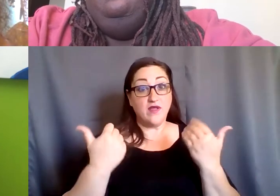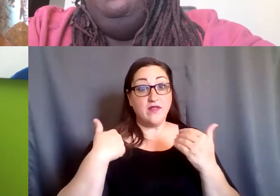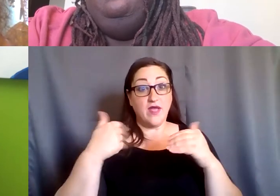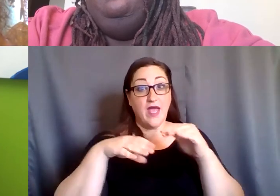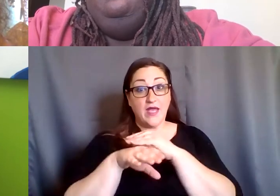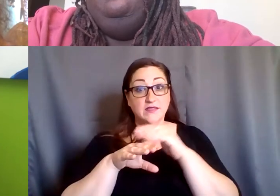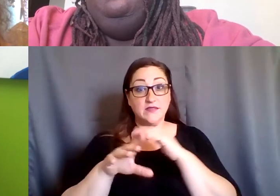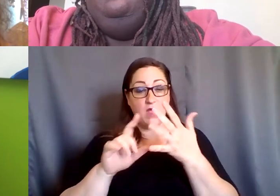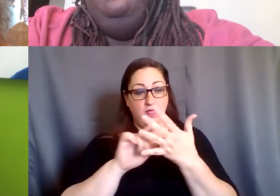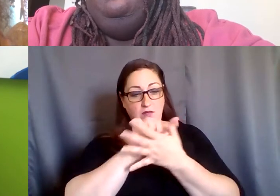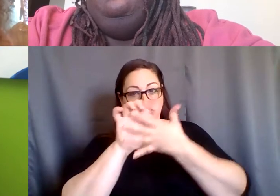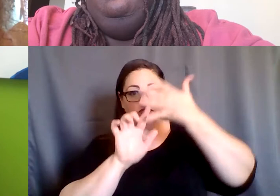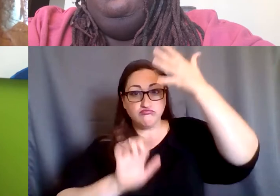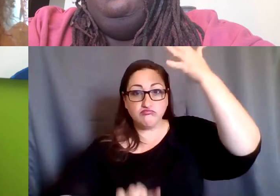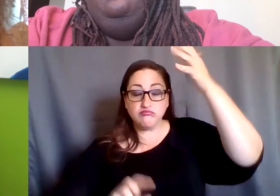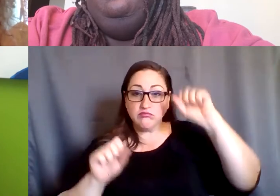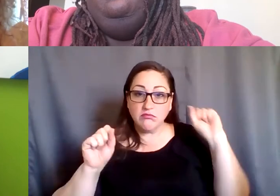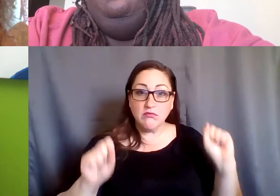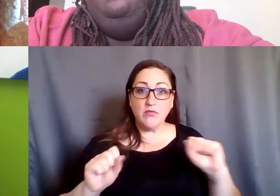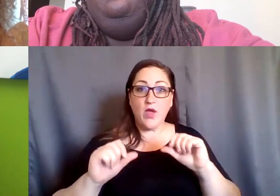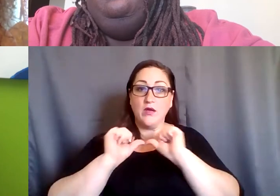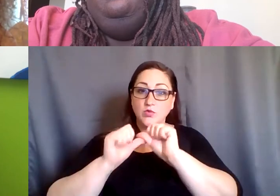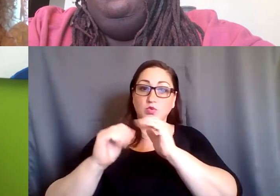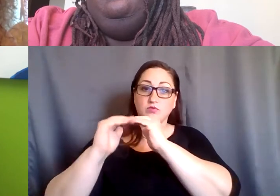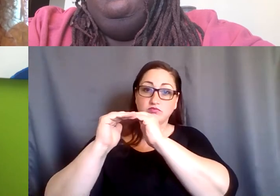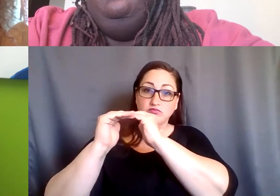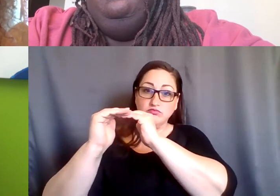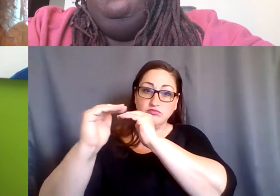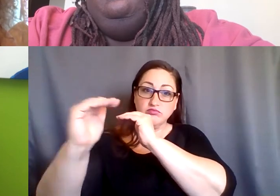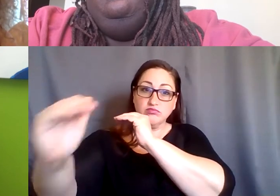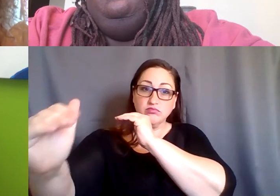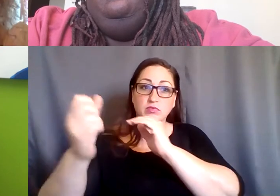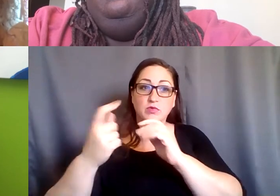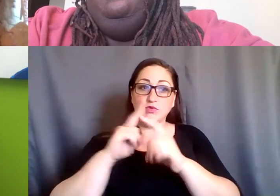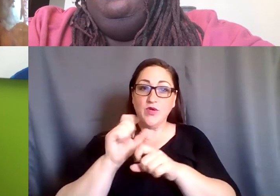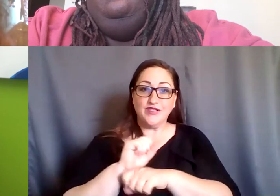I’m just going to pause as we change our ASL interpreters Great.